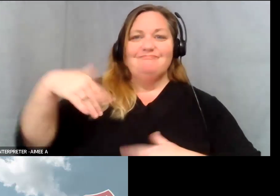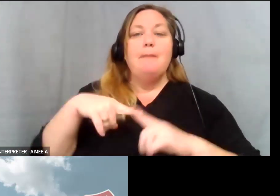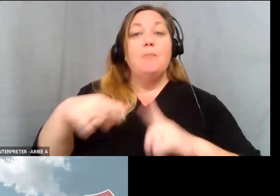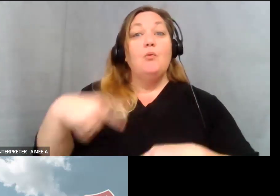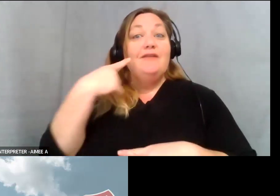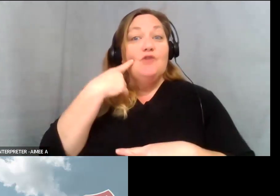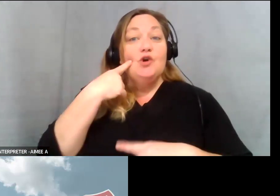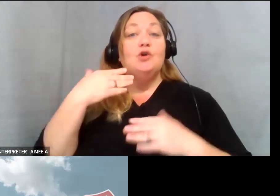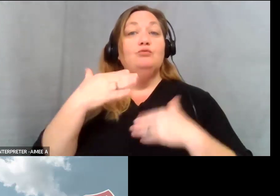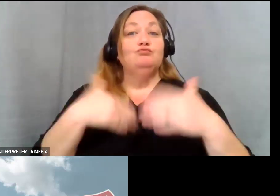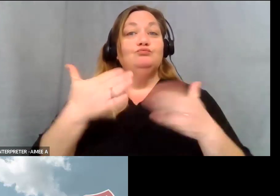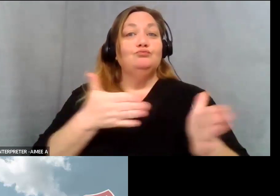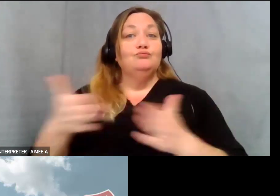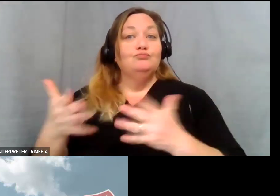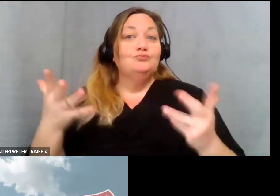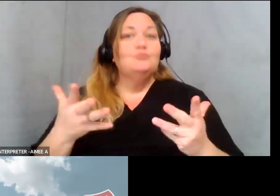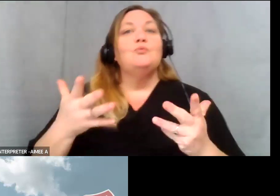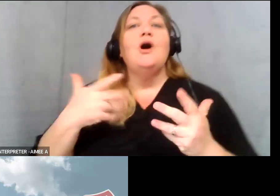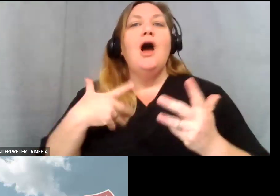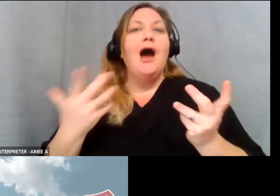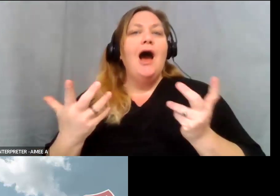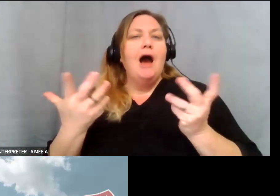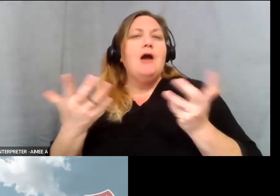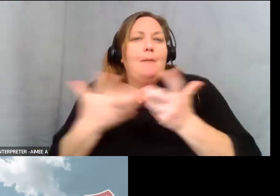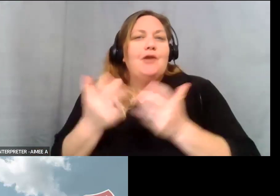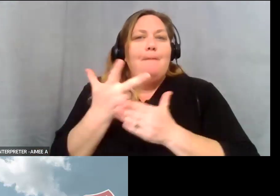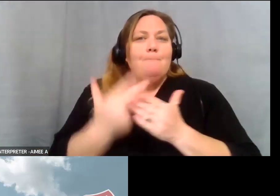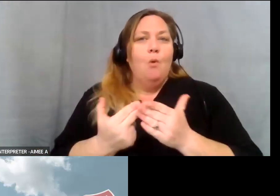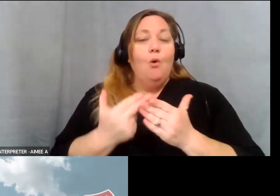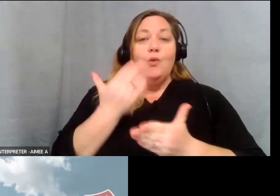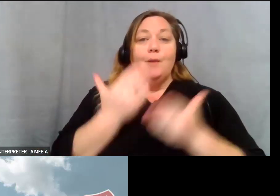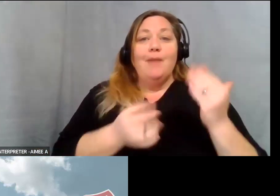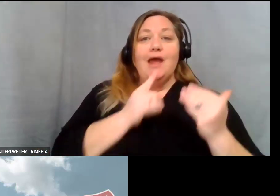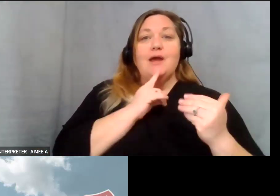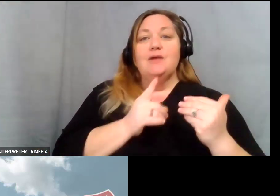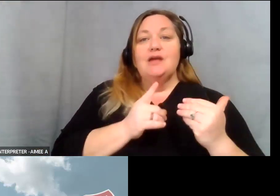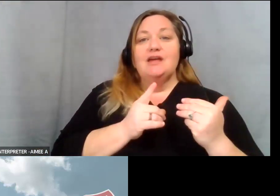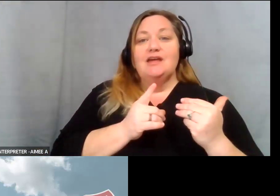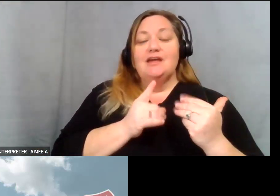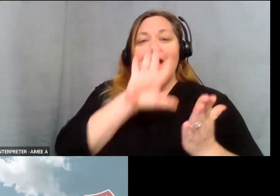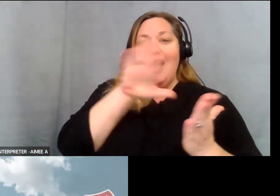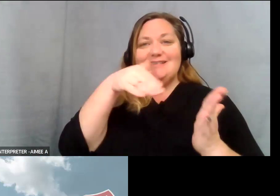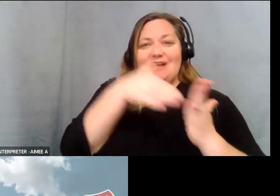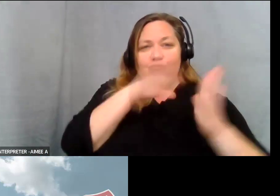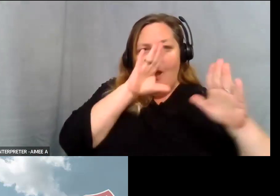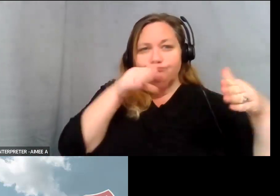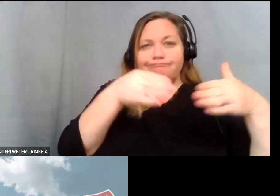planning process is that a combination of both, that there may be a centralized digital literacy